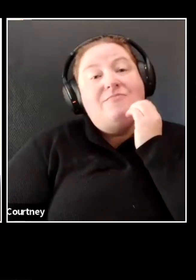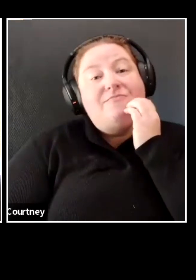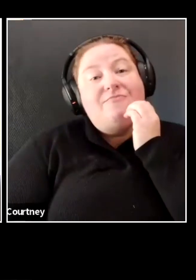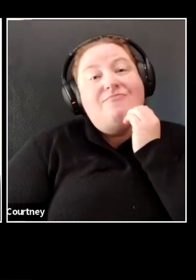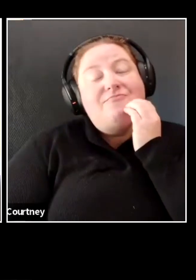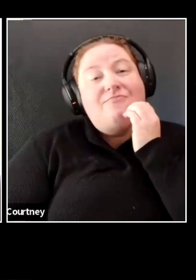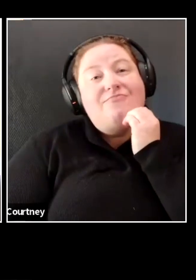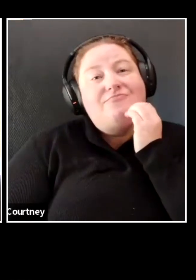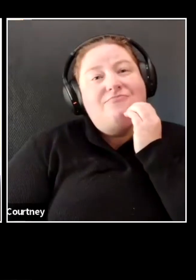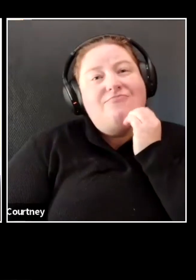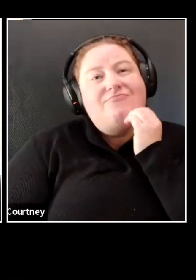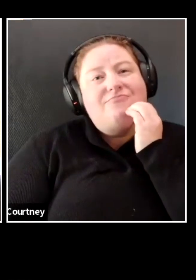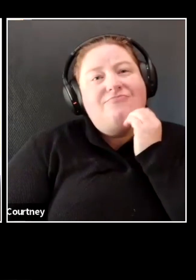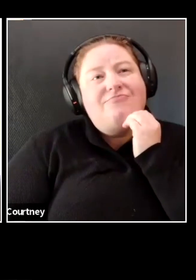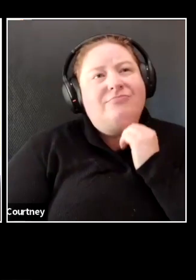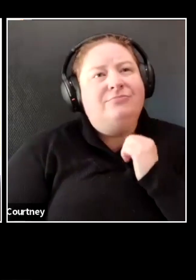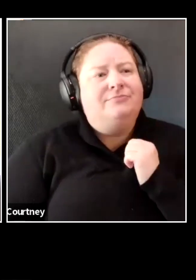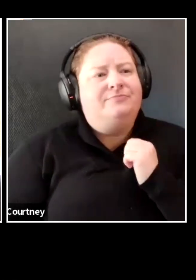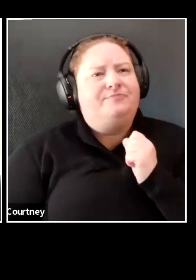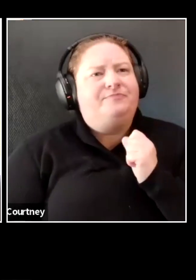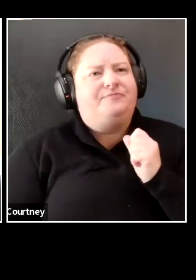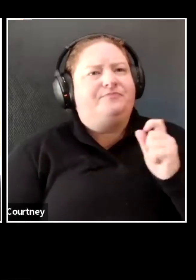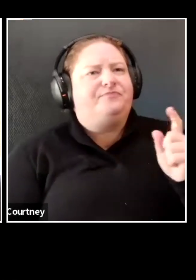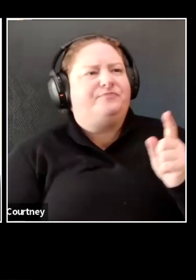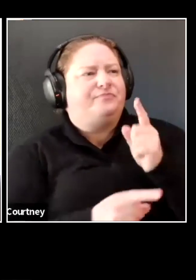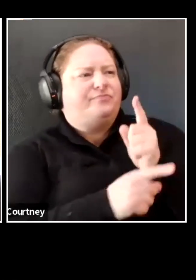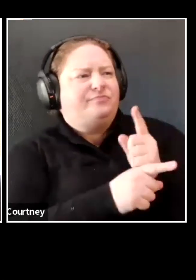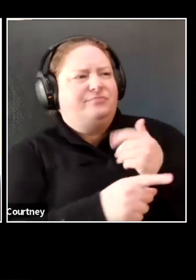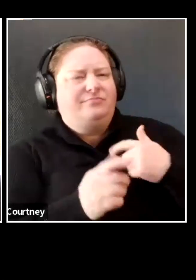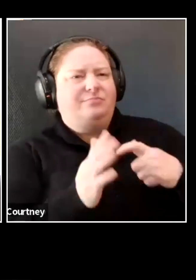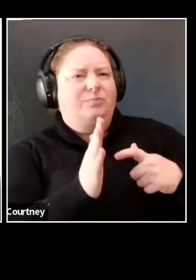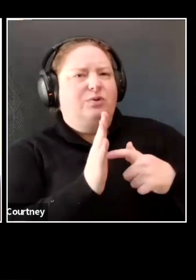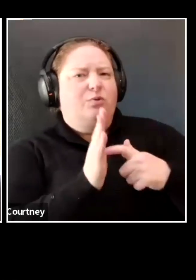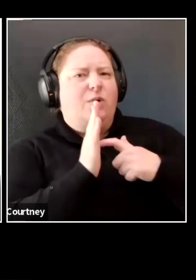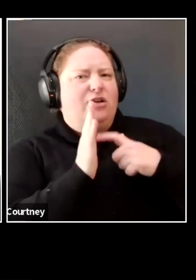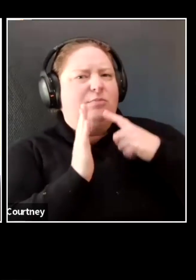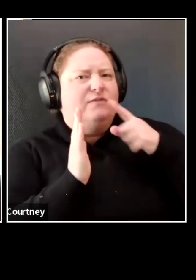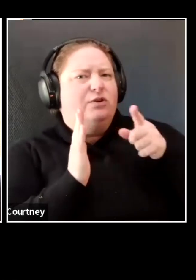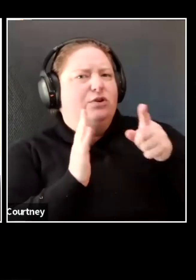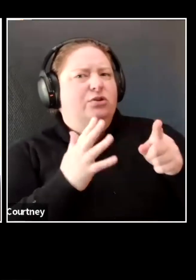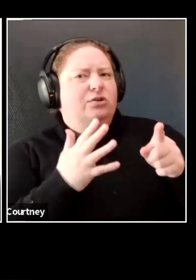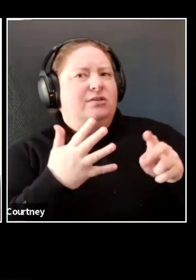Right I mean isn't there sort of a requirement for for you to get to the next funding step you have